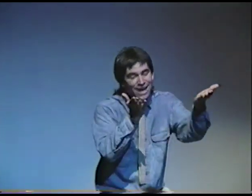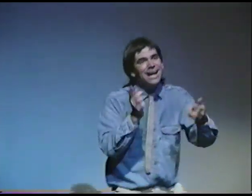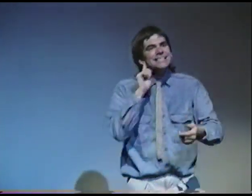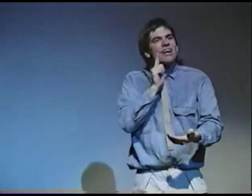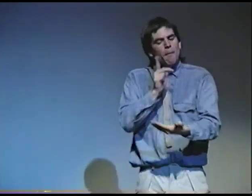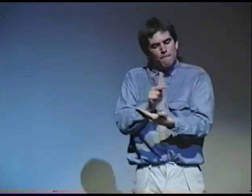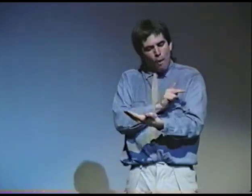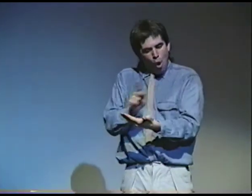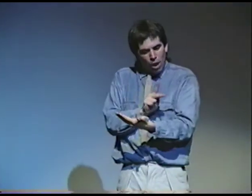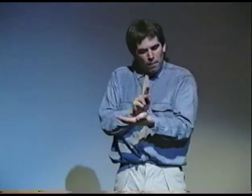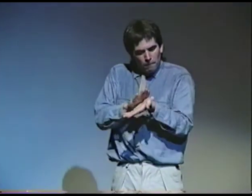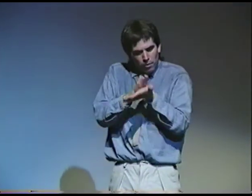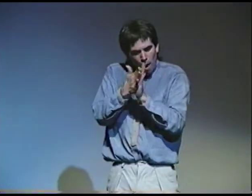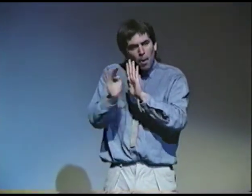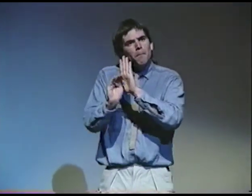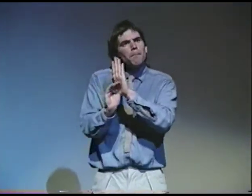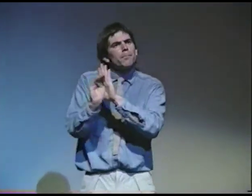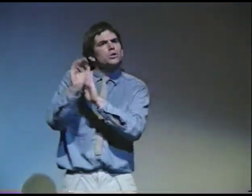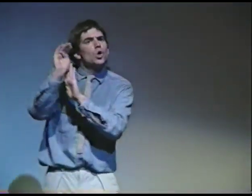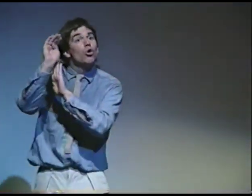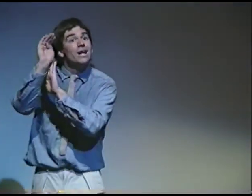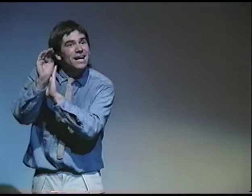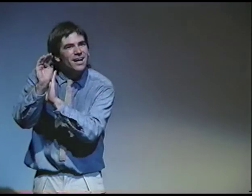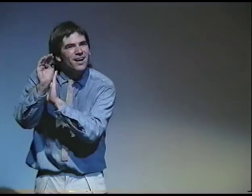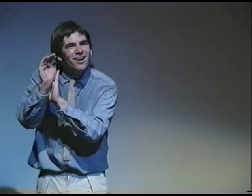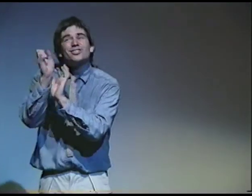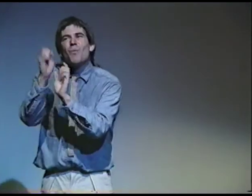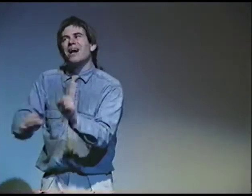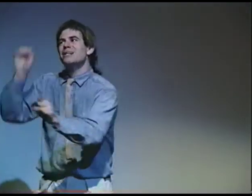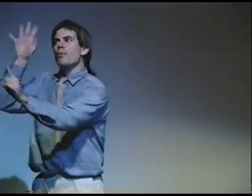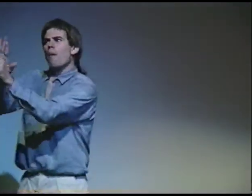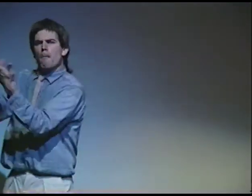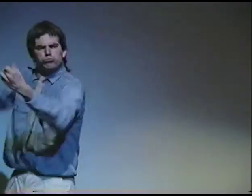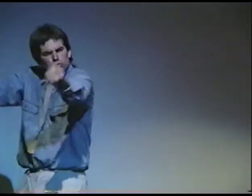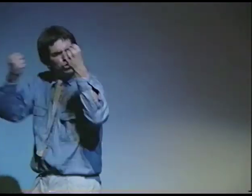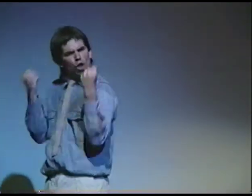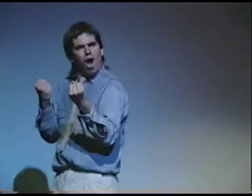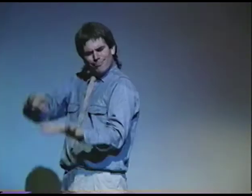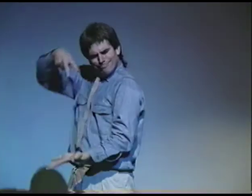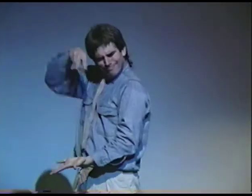But I have the responsibility to carry deaf poetry into maturity, all of us